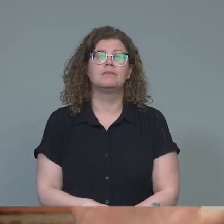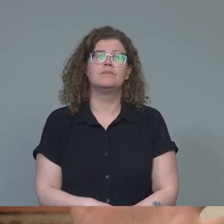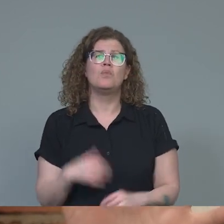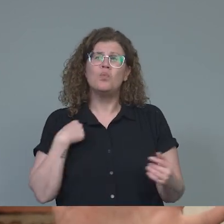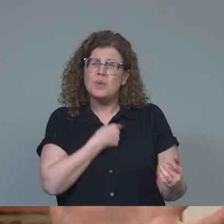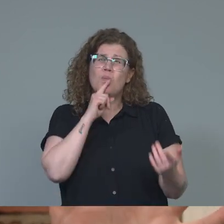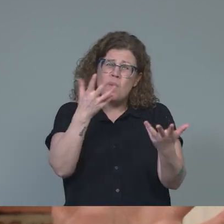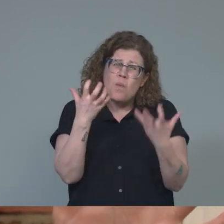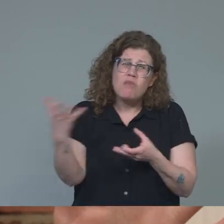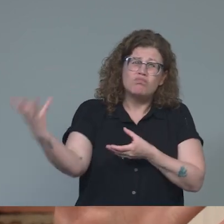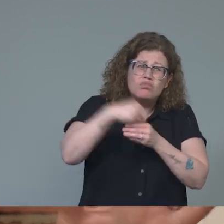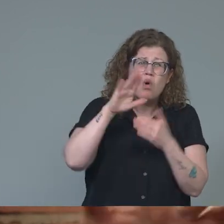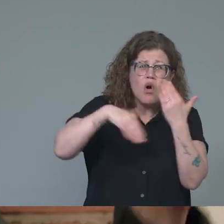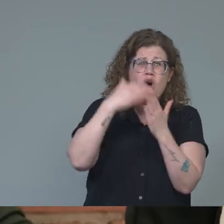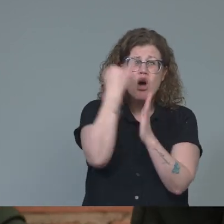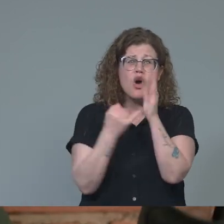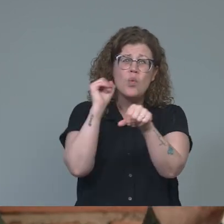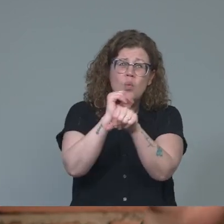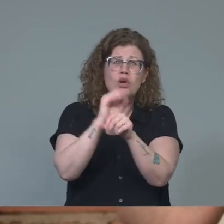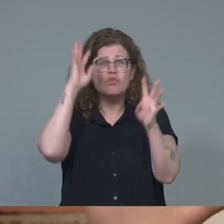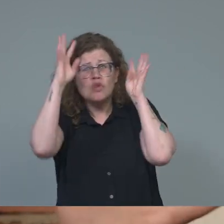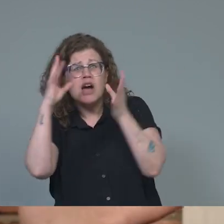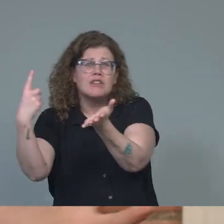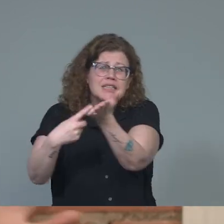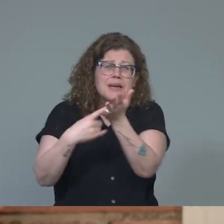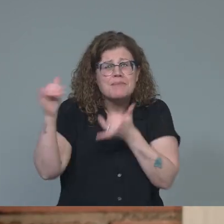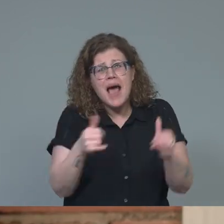after the artwork is installed. So it means that the artist created the design and the